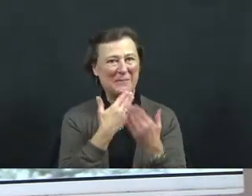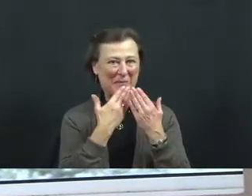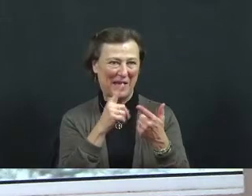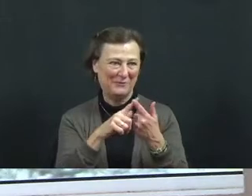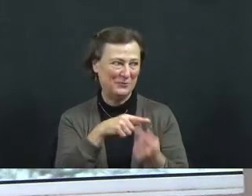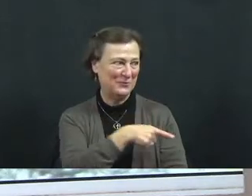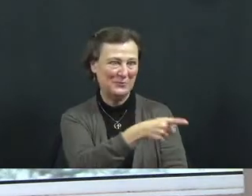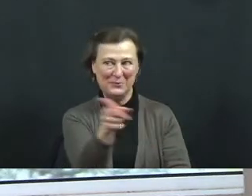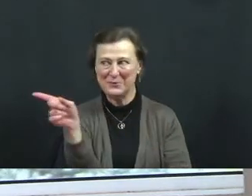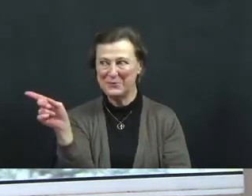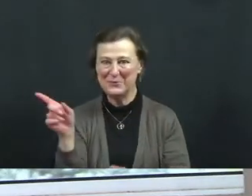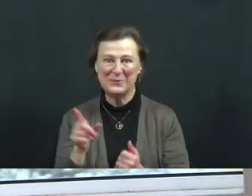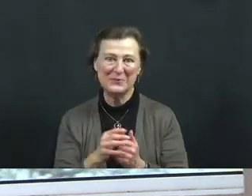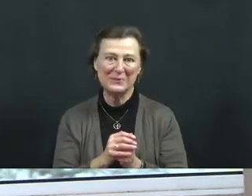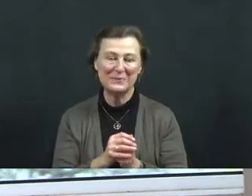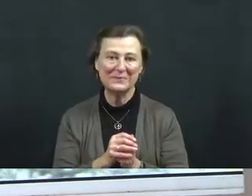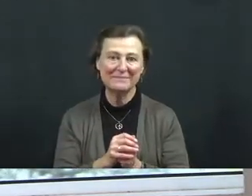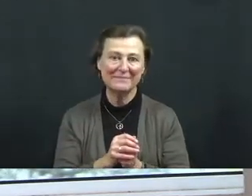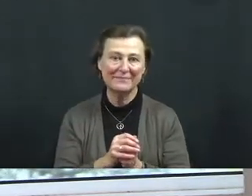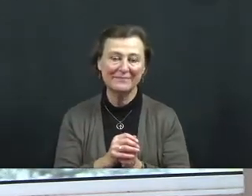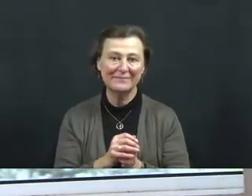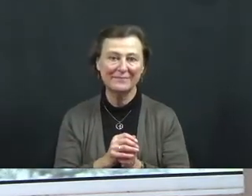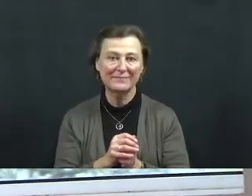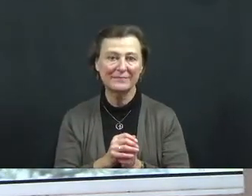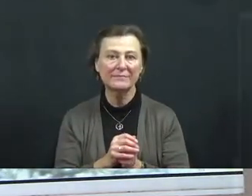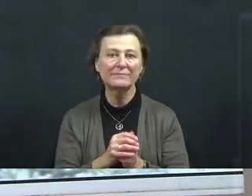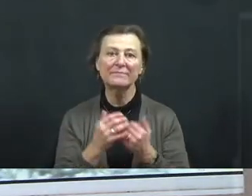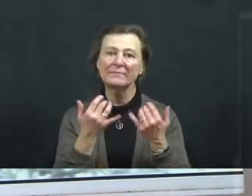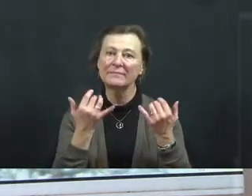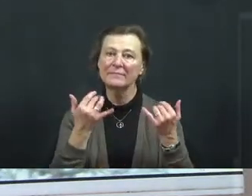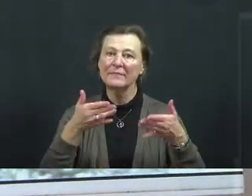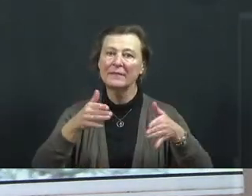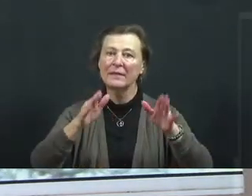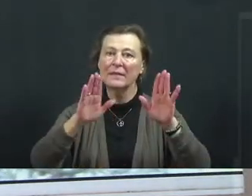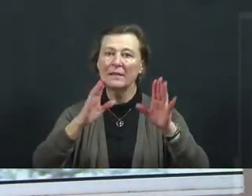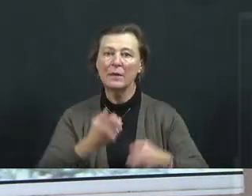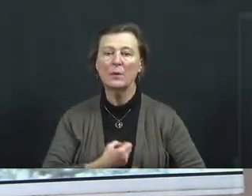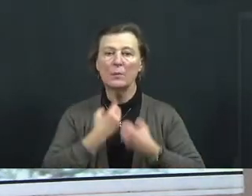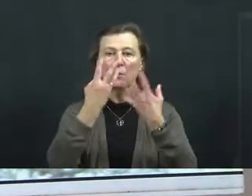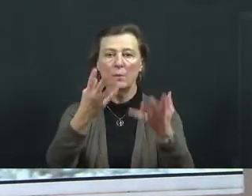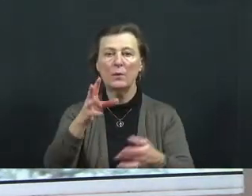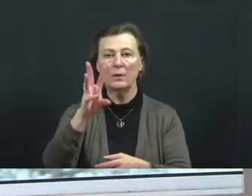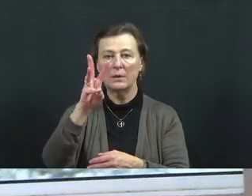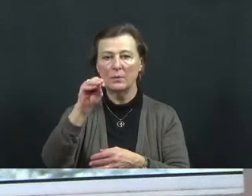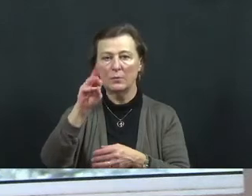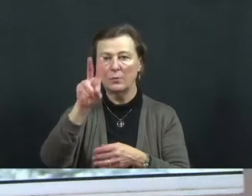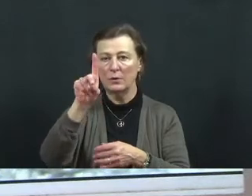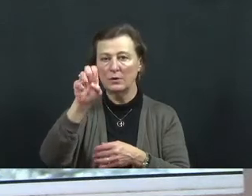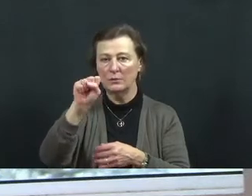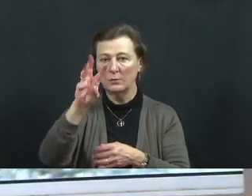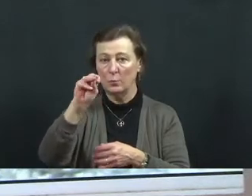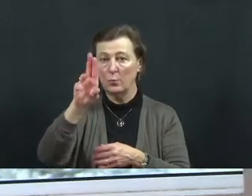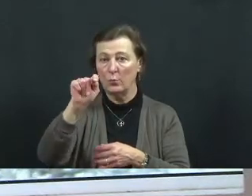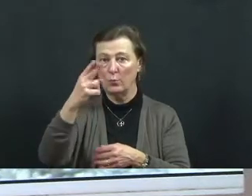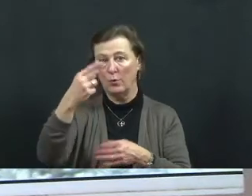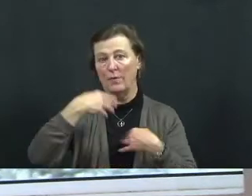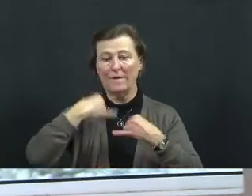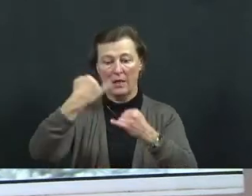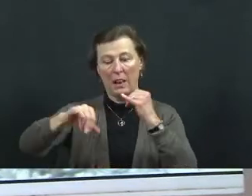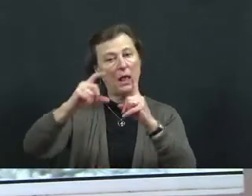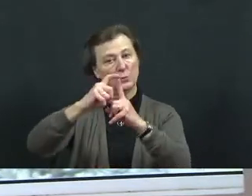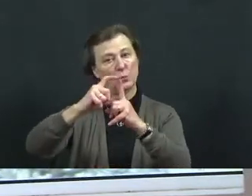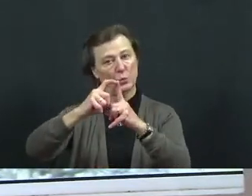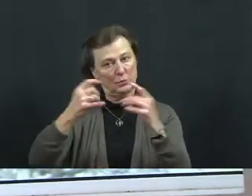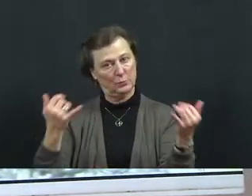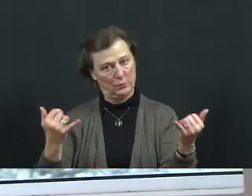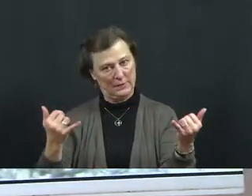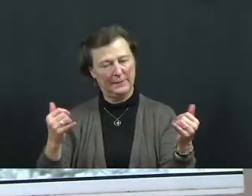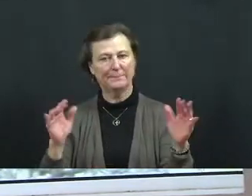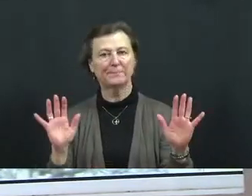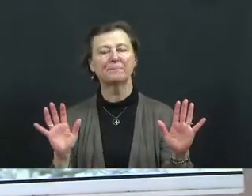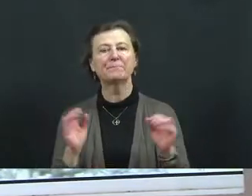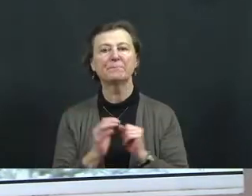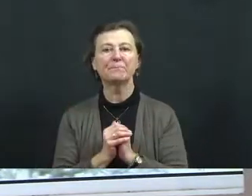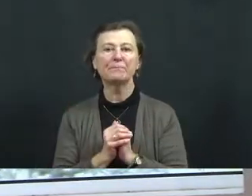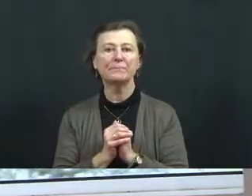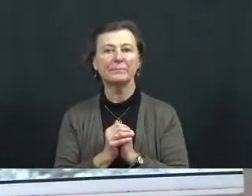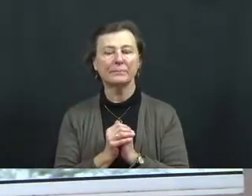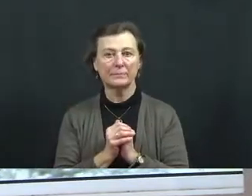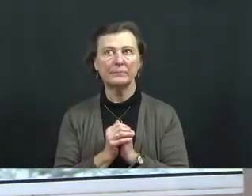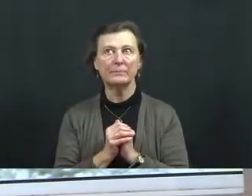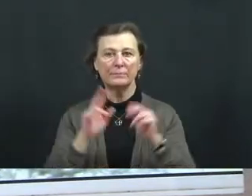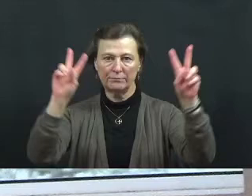I’m going to let the poet, Wordsworth, have the final word of this sermon.